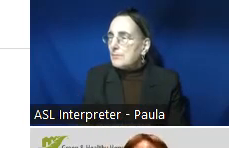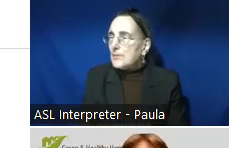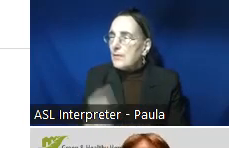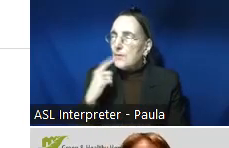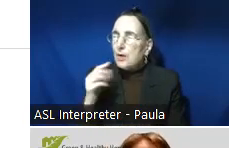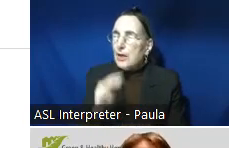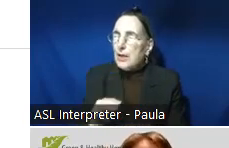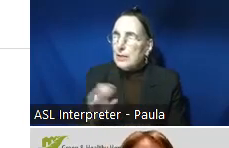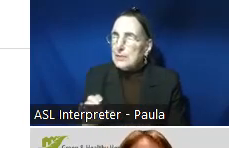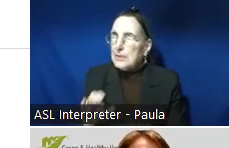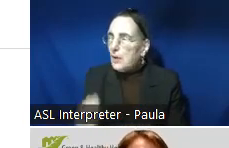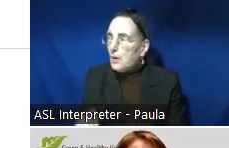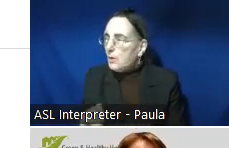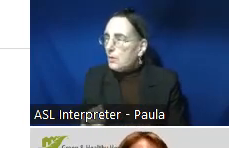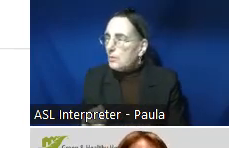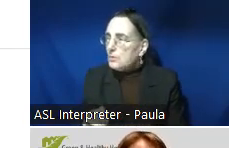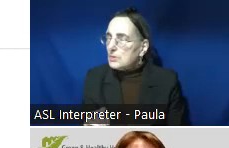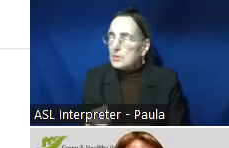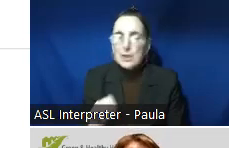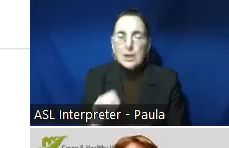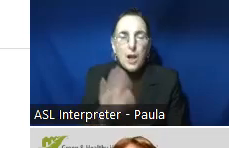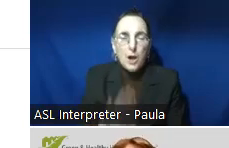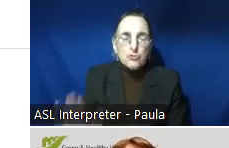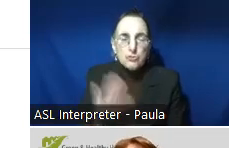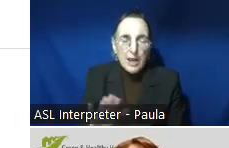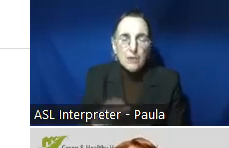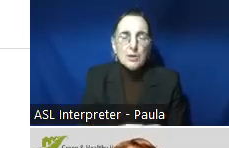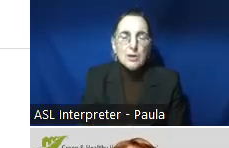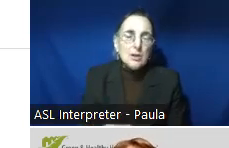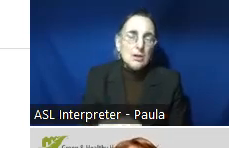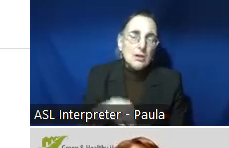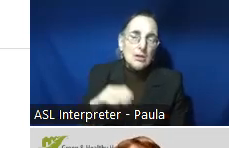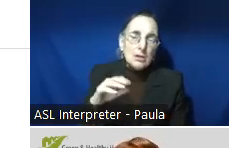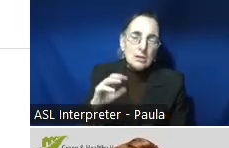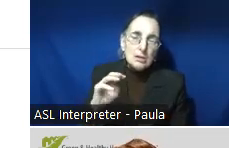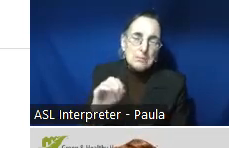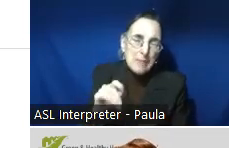state health departments, Medicaid, and hospitals. In the North Carolina program,